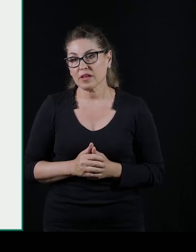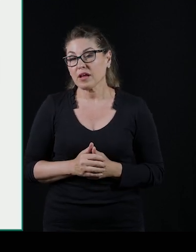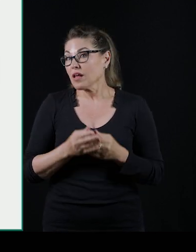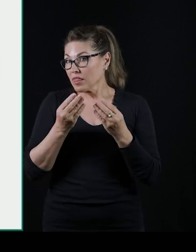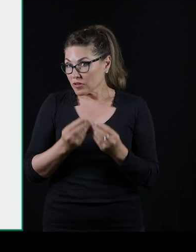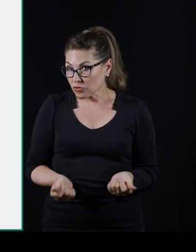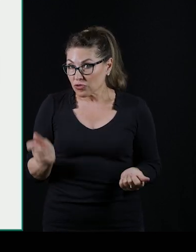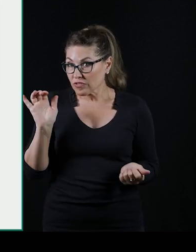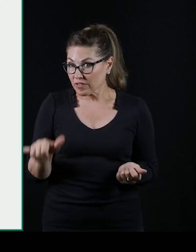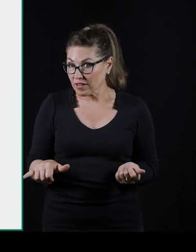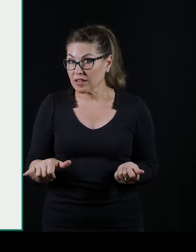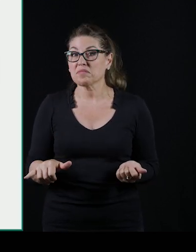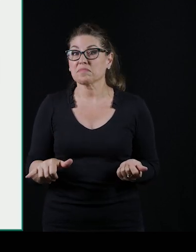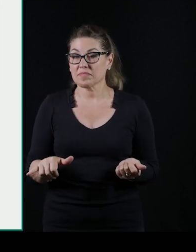So the solution for this was actually